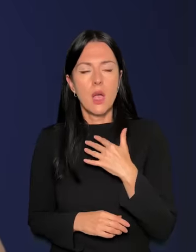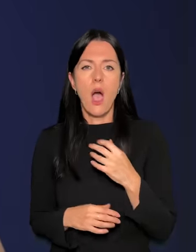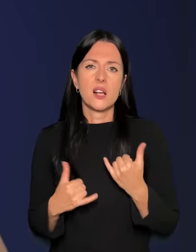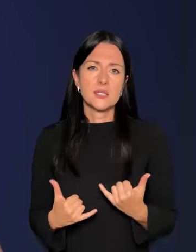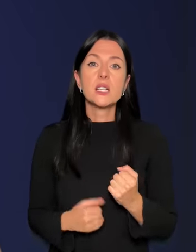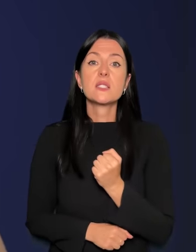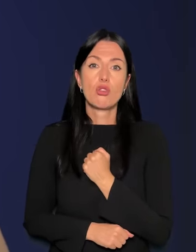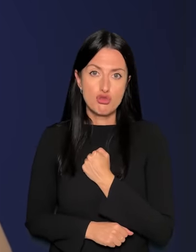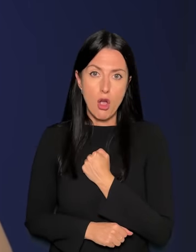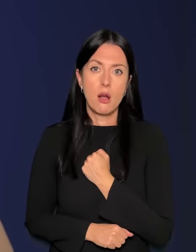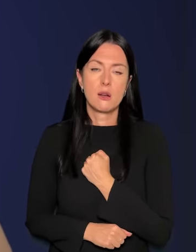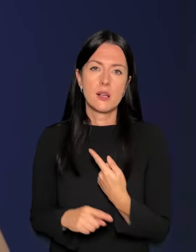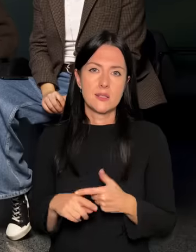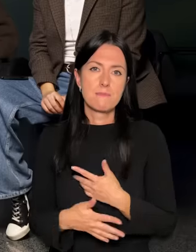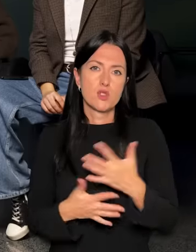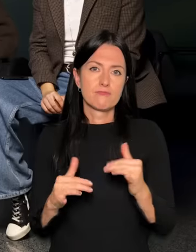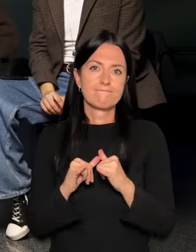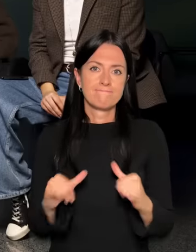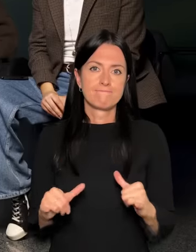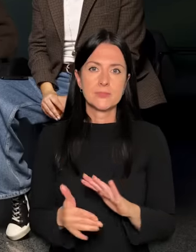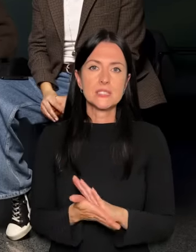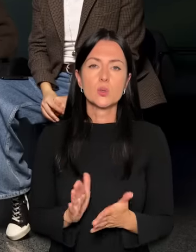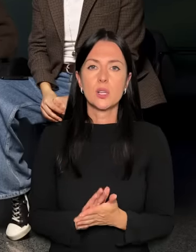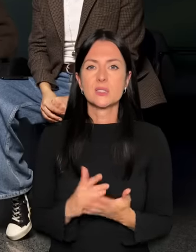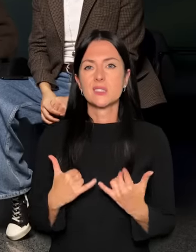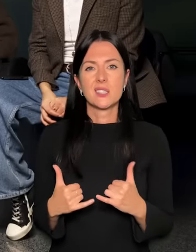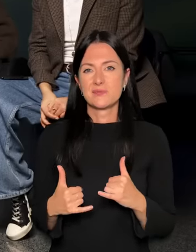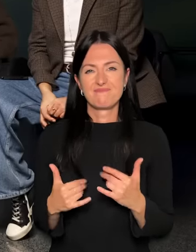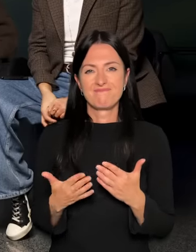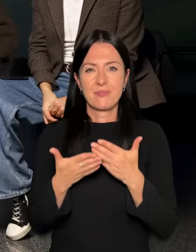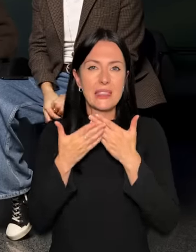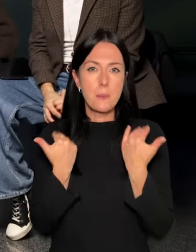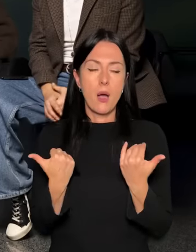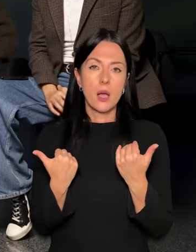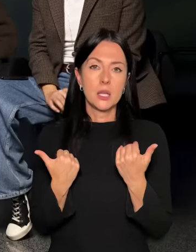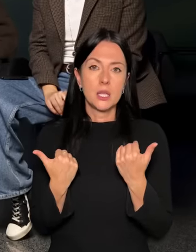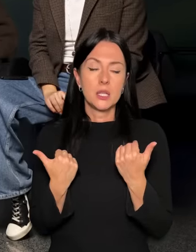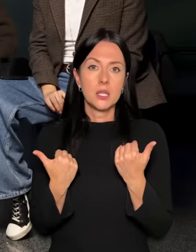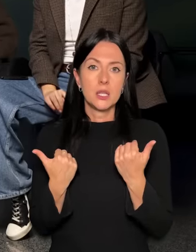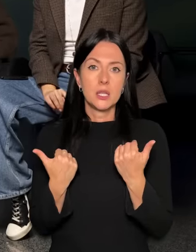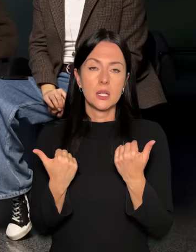Unfortunately, it's a more widespread situation now, so there are no such reactions from people.